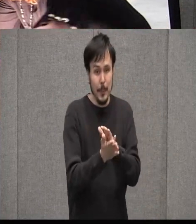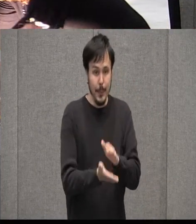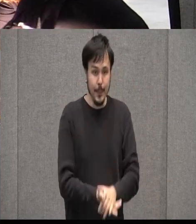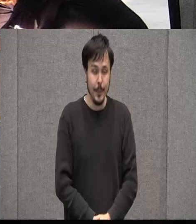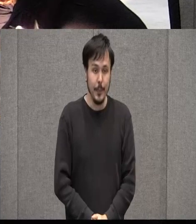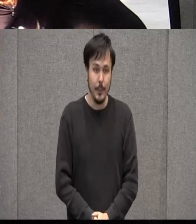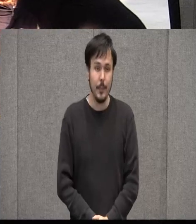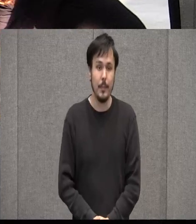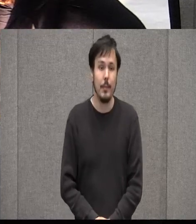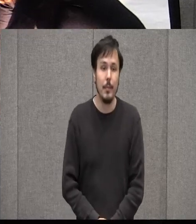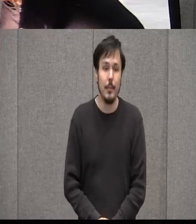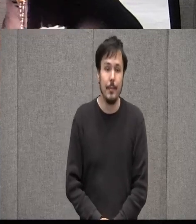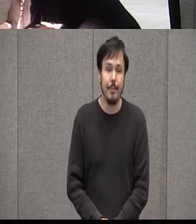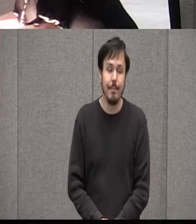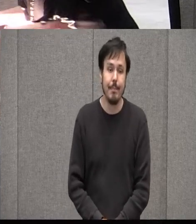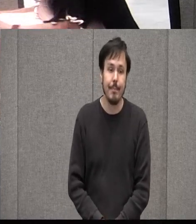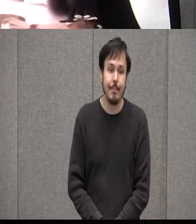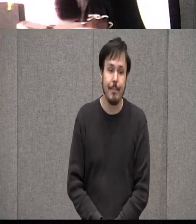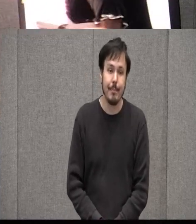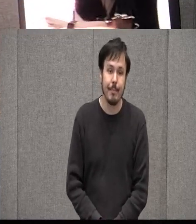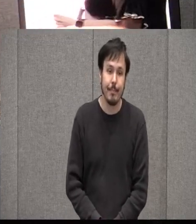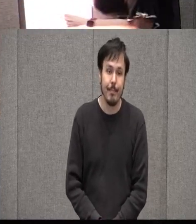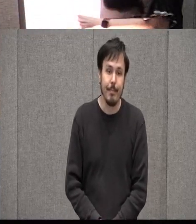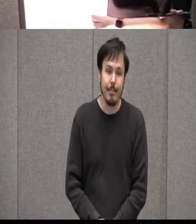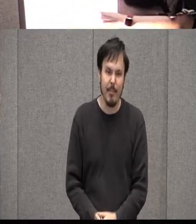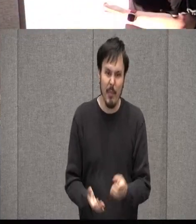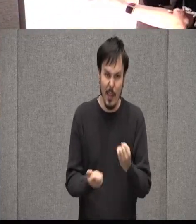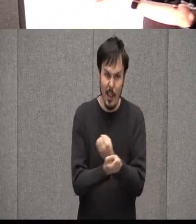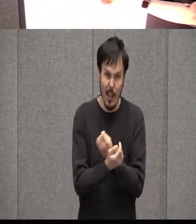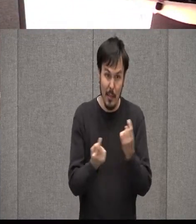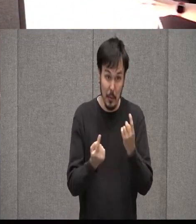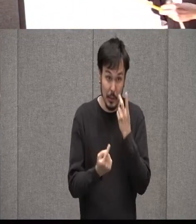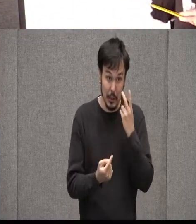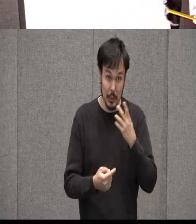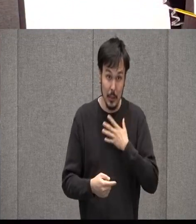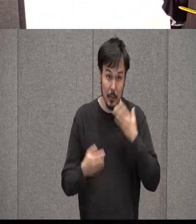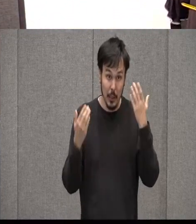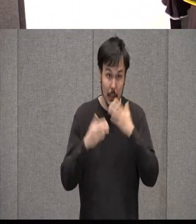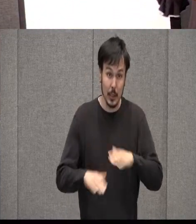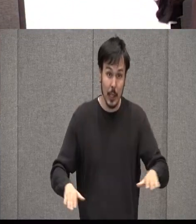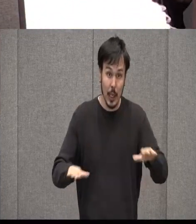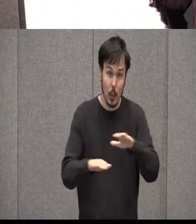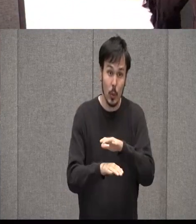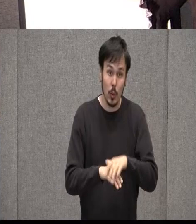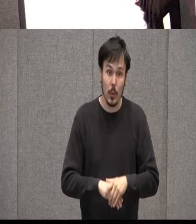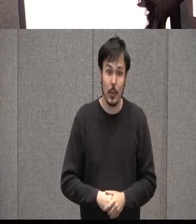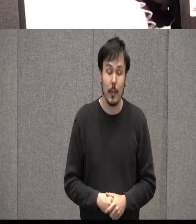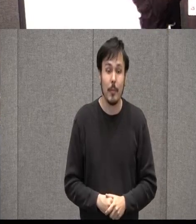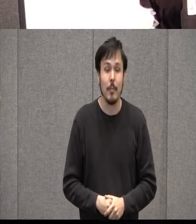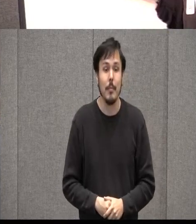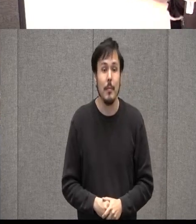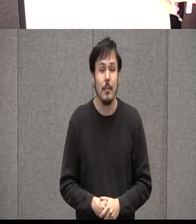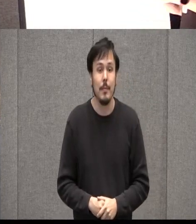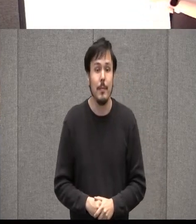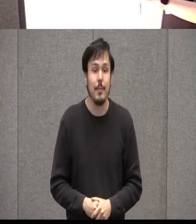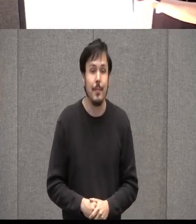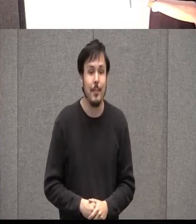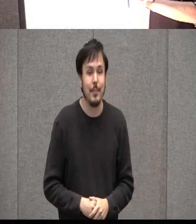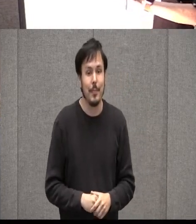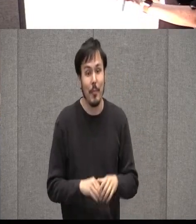Again with the paper. And can everybody see my shadow? It's also really fun to make shadow puppets. [Ms Potter] Oh, shadow puppets are awesome.